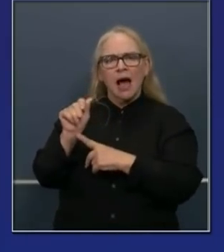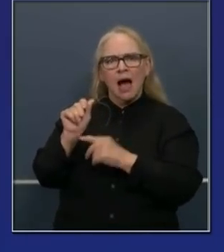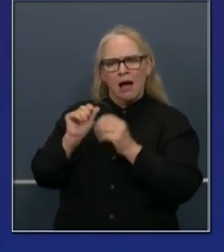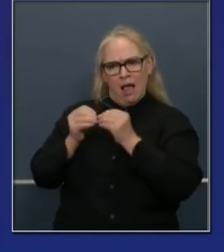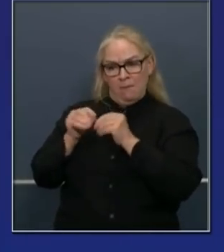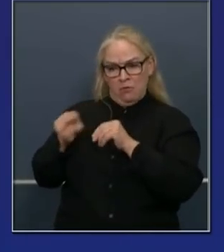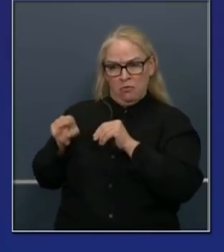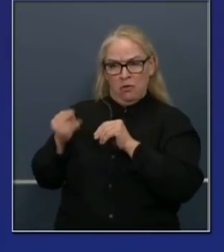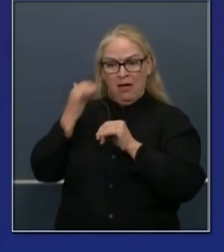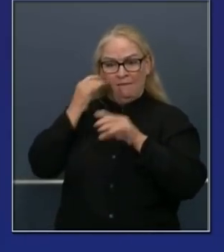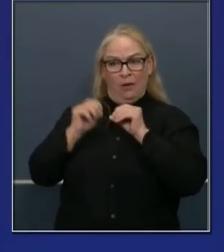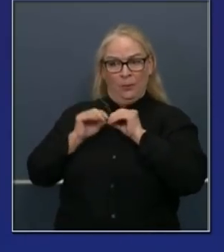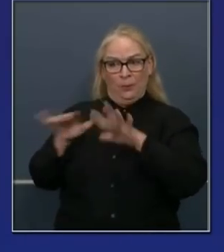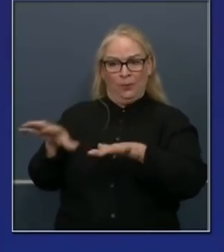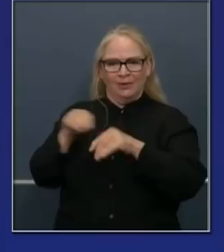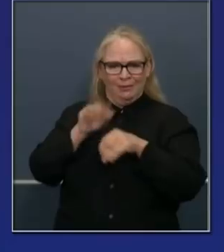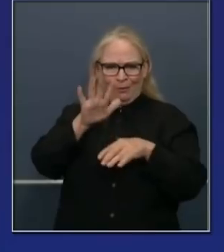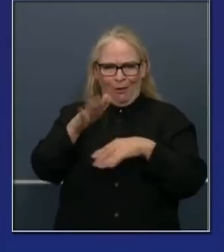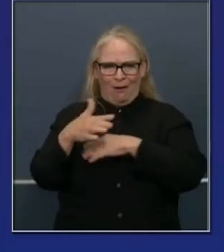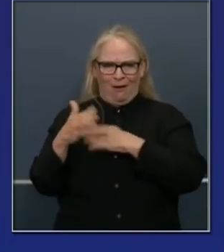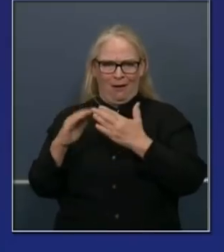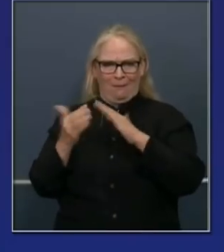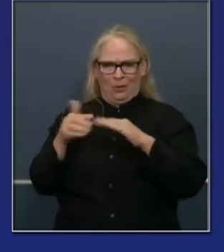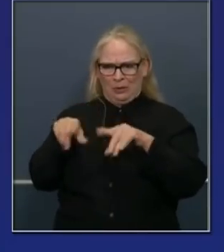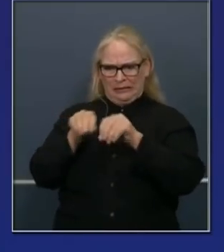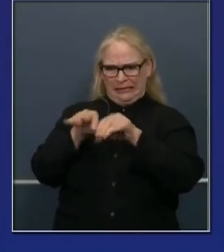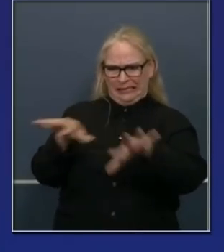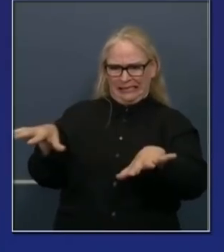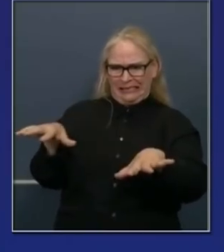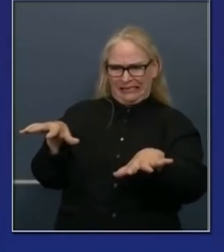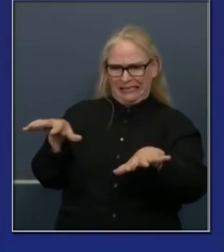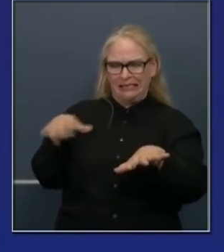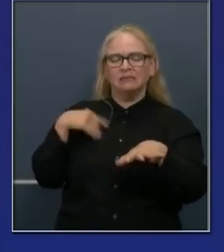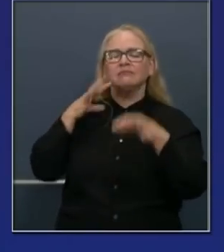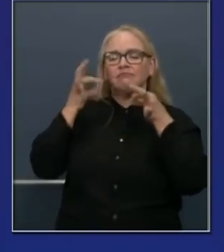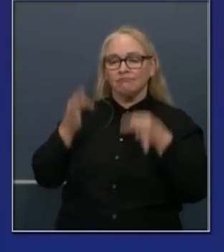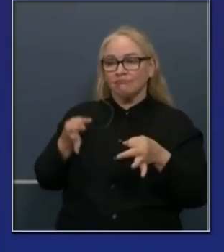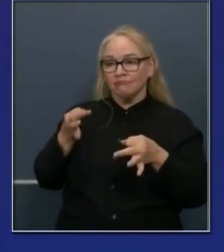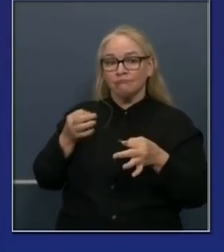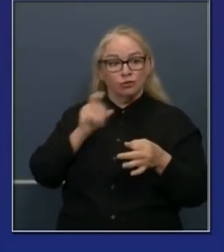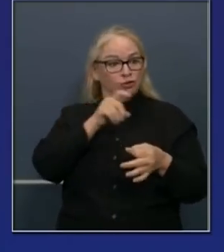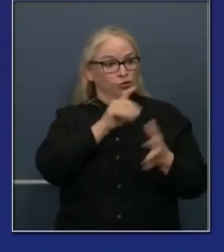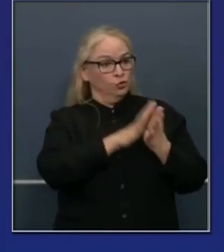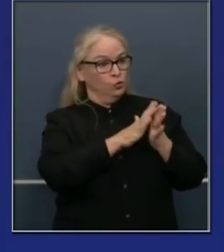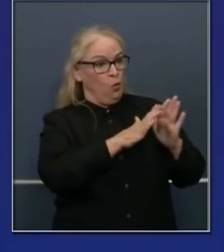GUIDELINES THAT SAY BASED ON THE DATA, BASED UPON THE